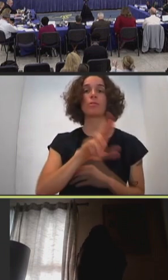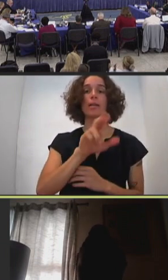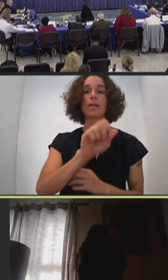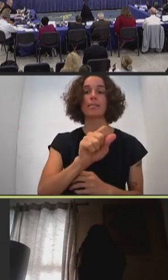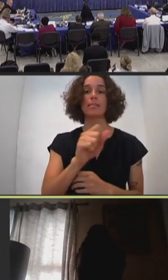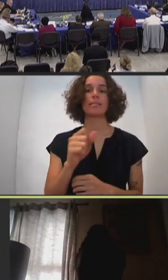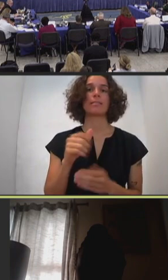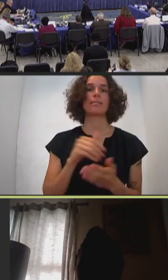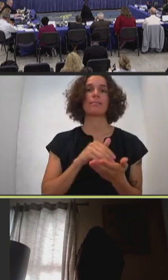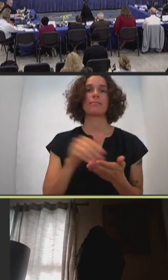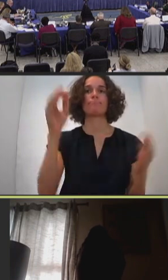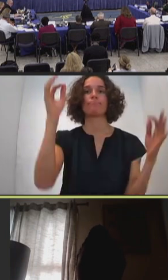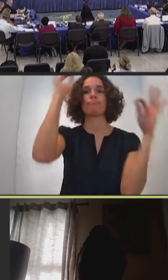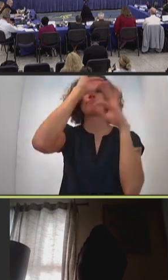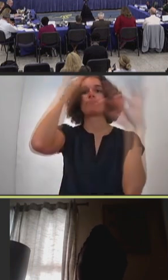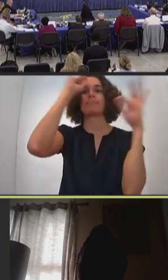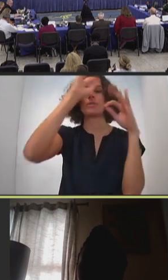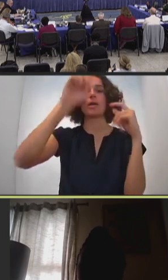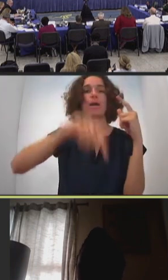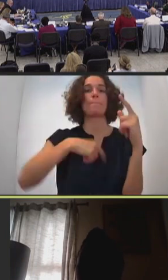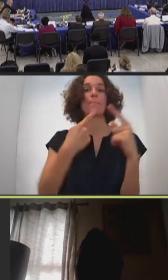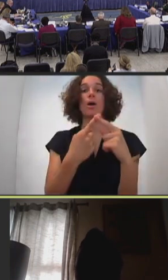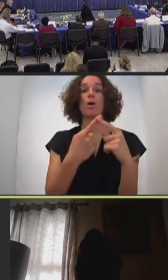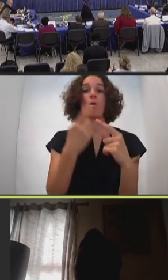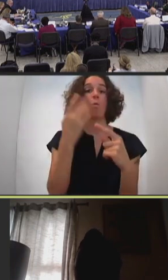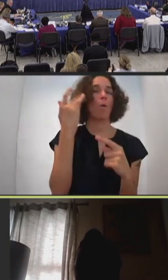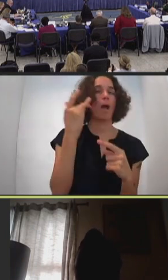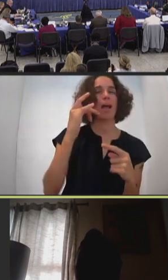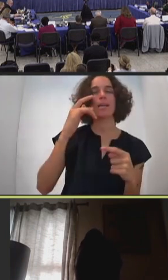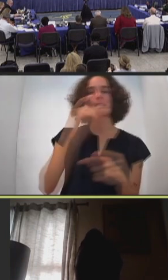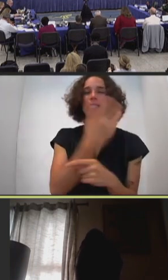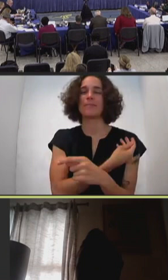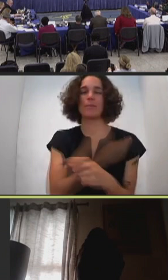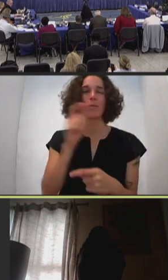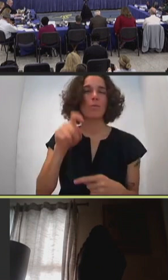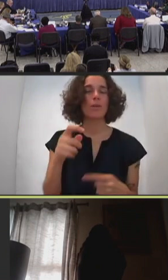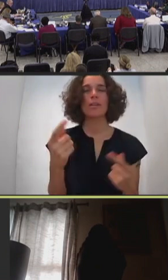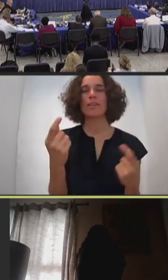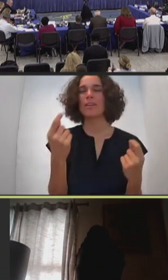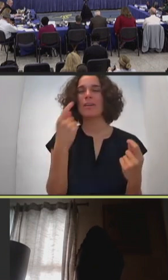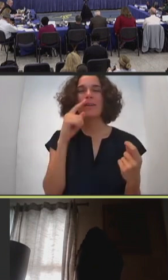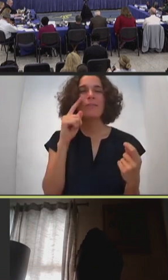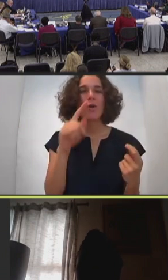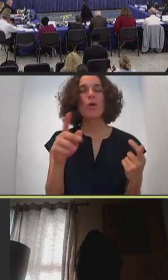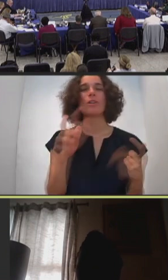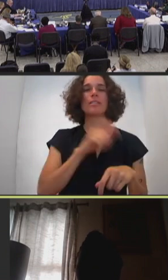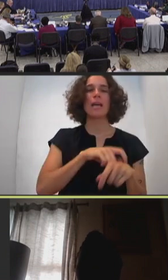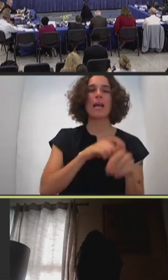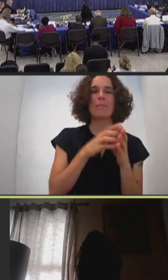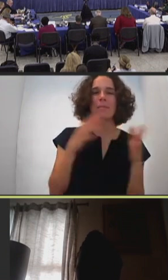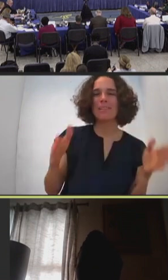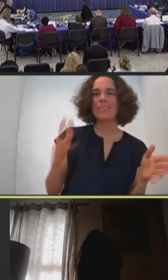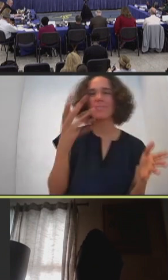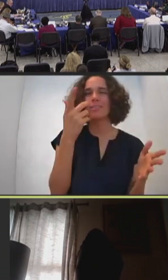have an idea about why they need vaccines, or the timelines for those vaccines. So, it's the role